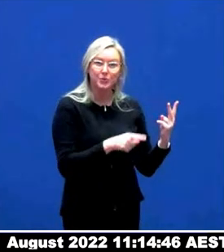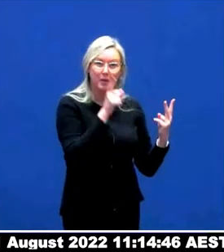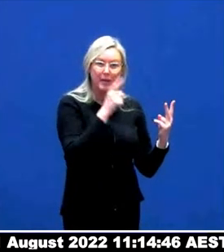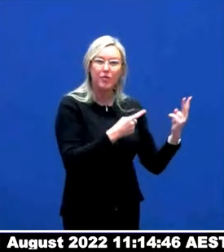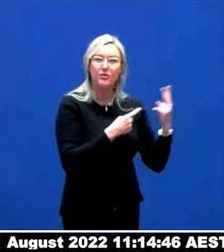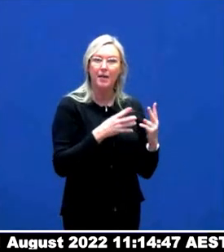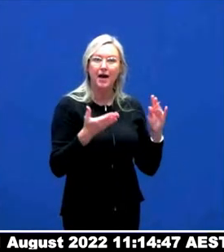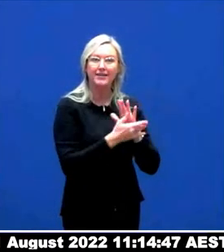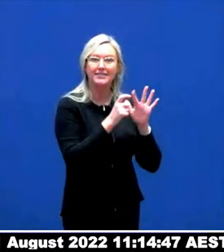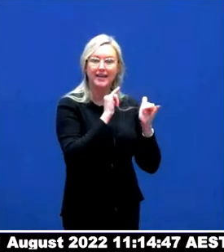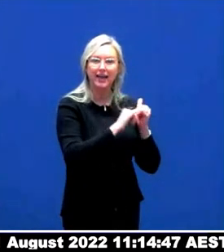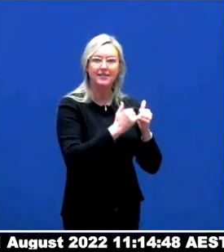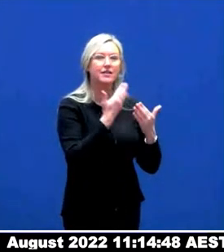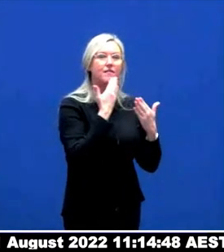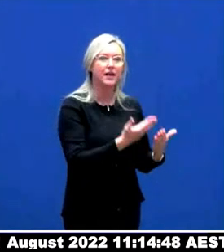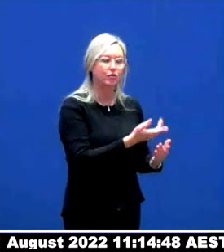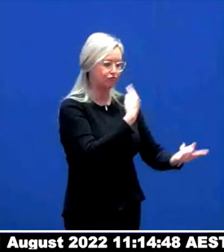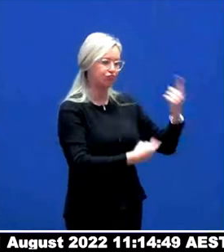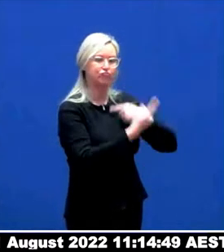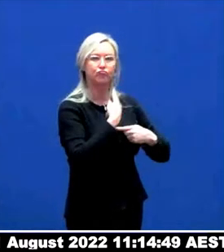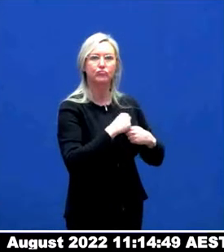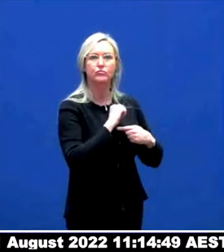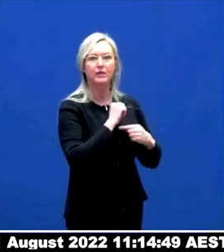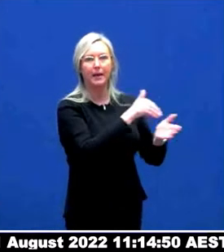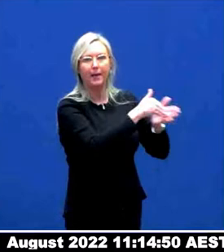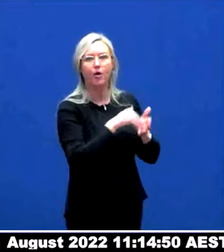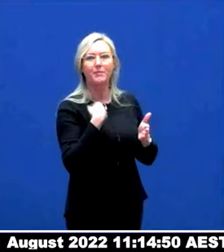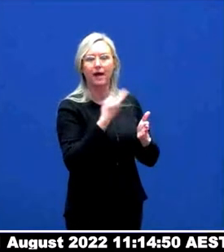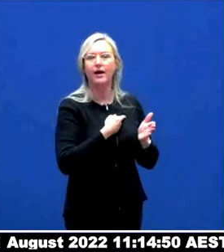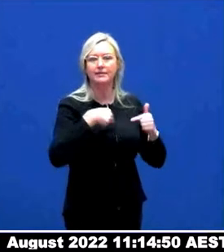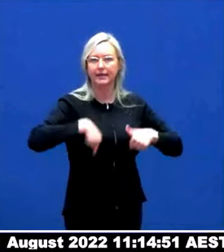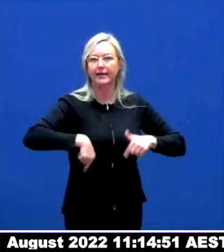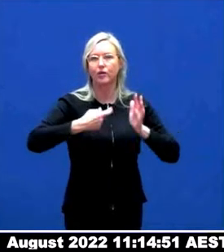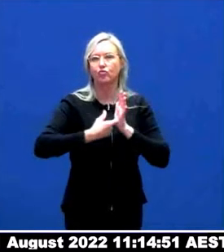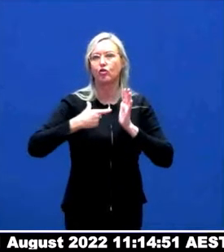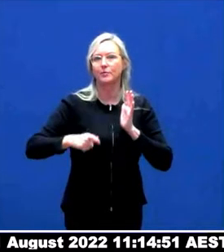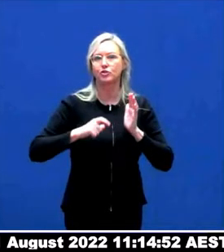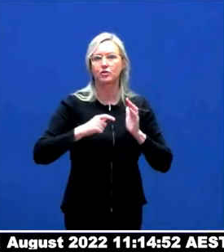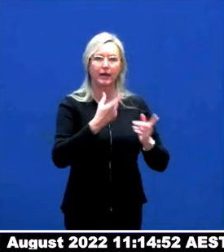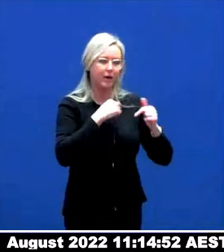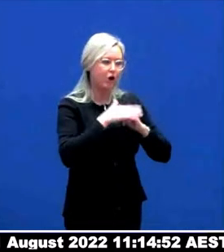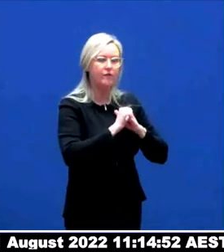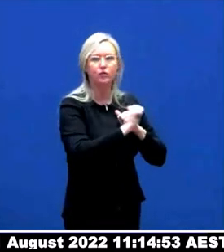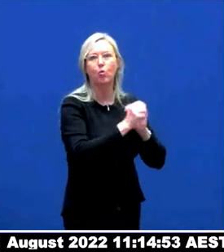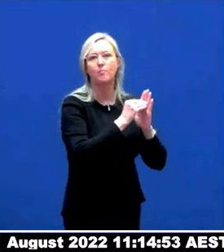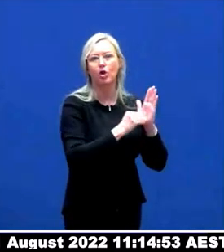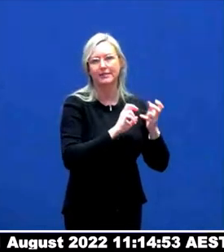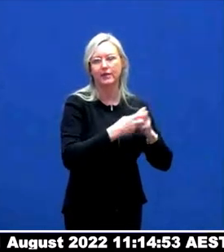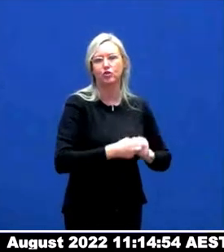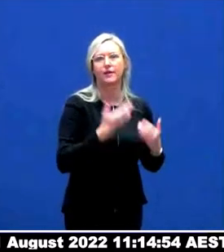giving us evidence and providing us with assistance on the important policy issues that we confront. Thank you very much. Thanks for the opportunity.